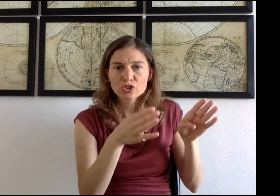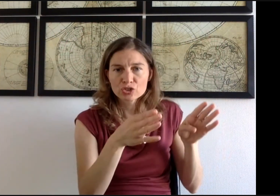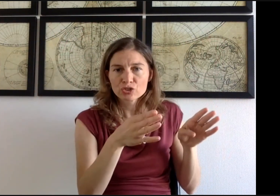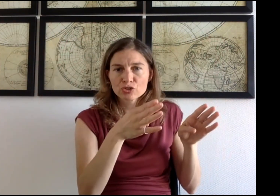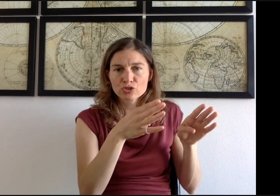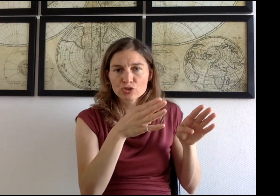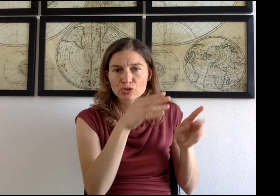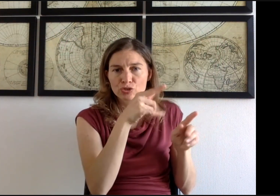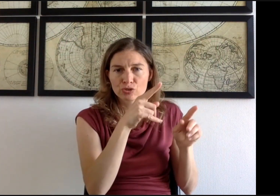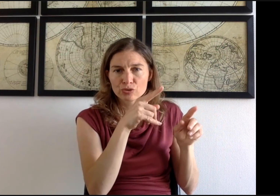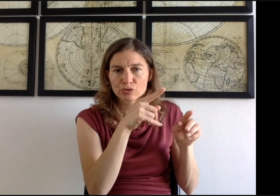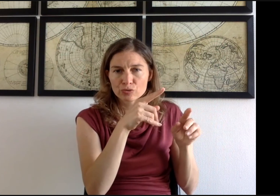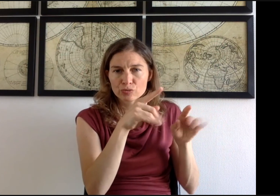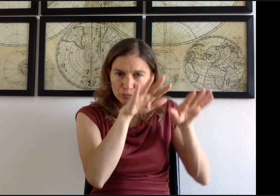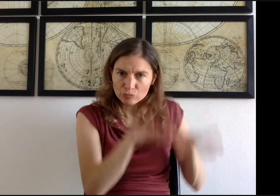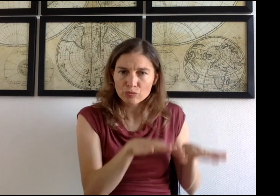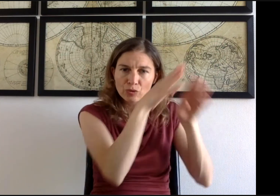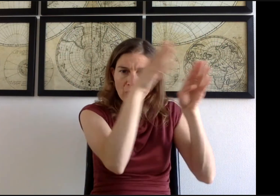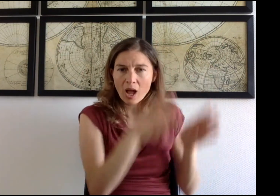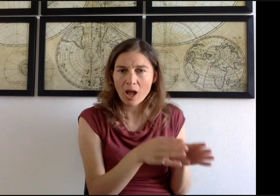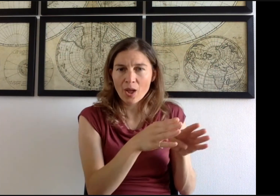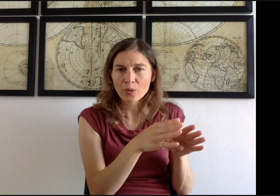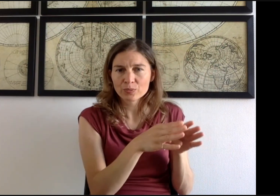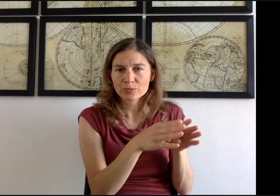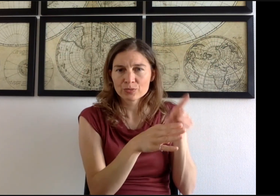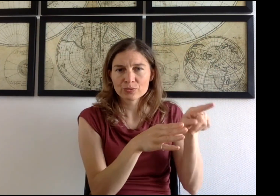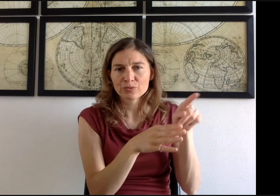or the user of residential services.